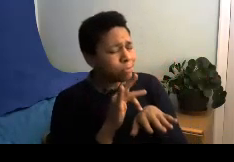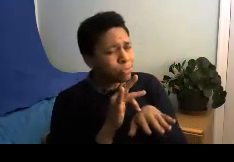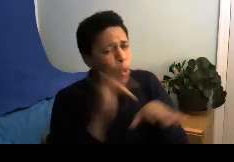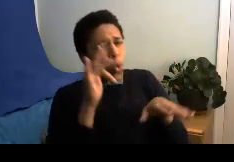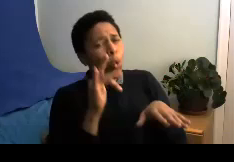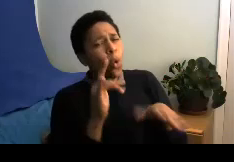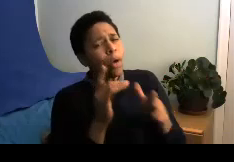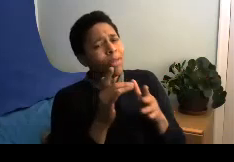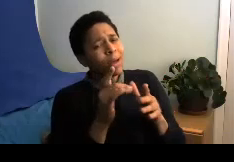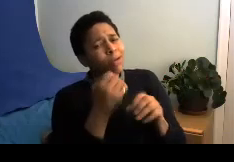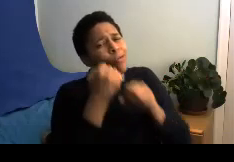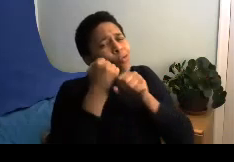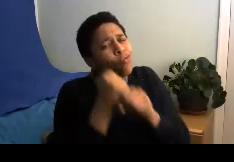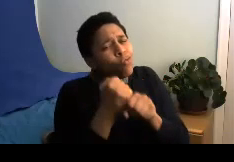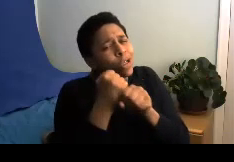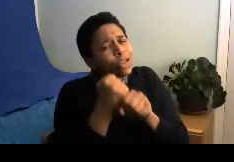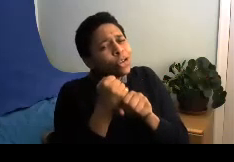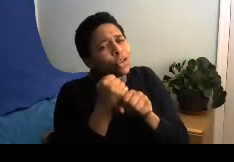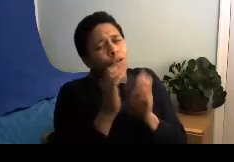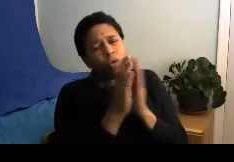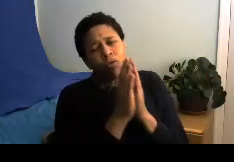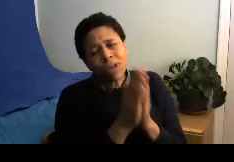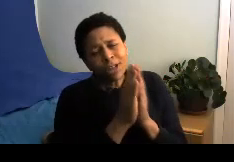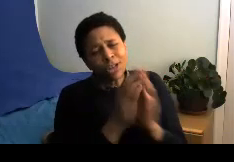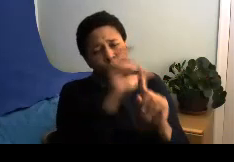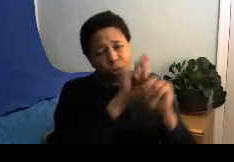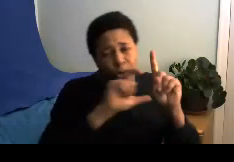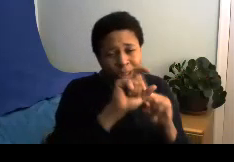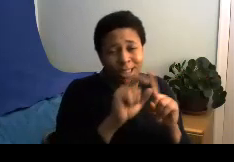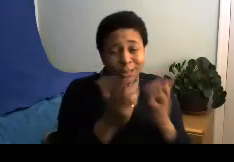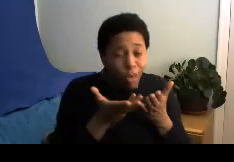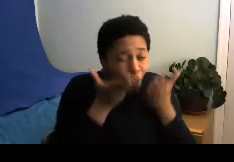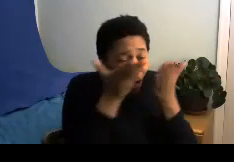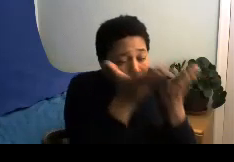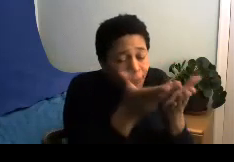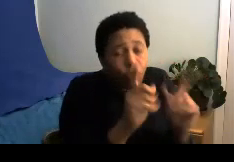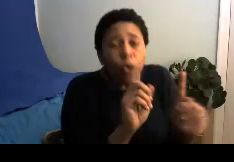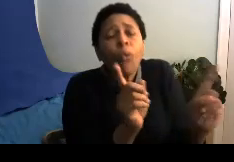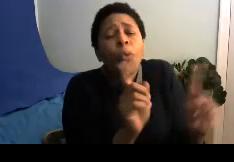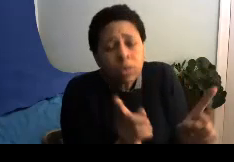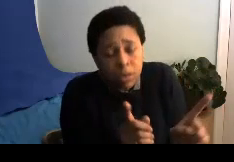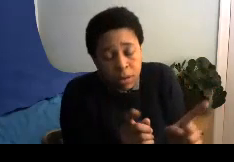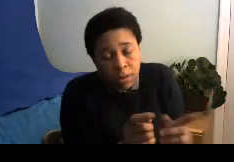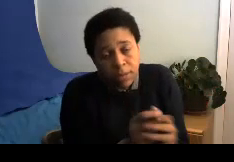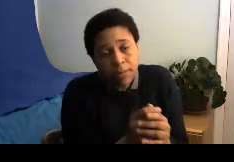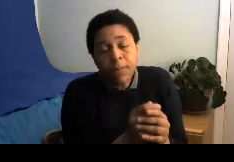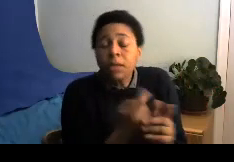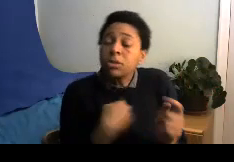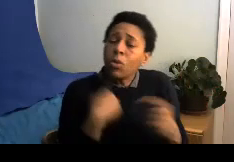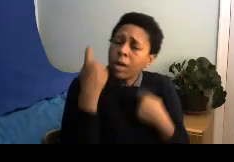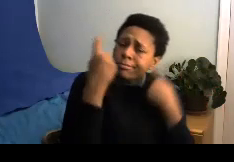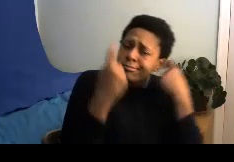communities can offer us on the other hand, and so I wondered why it was important, or why it might have been important for